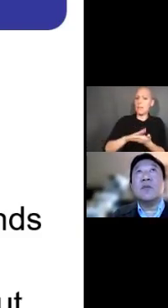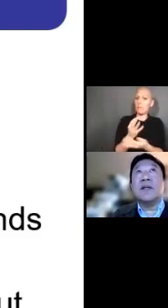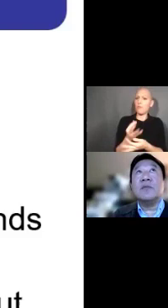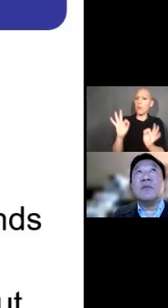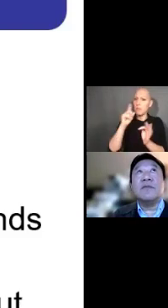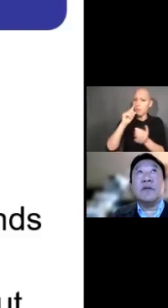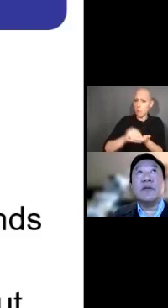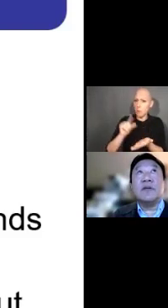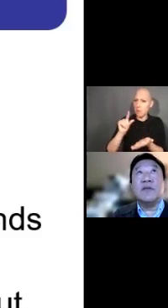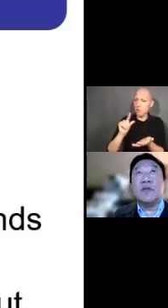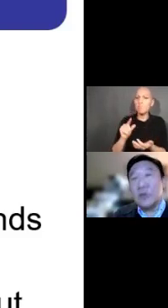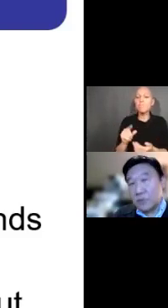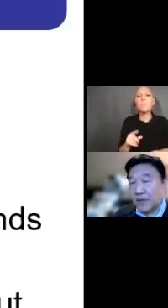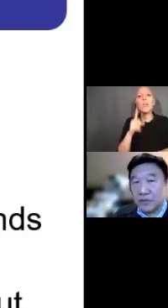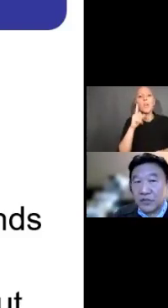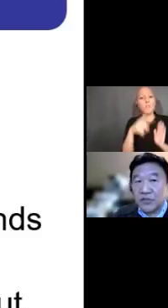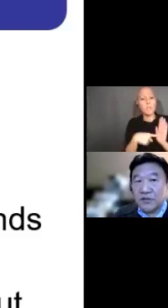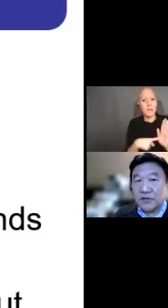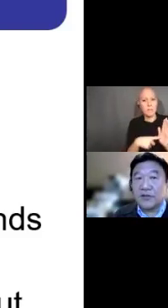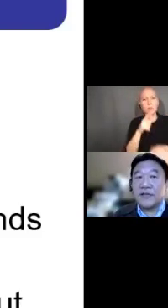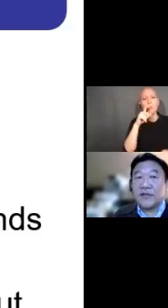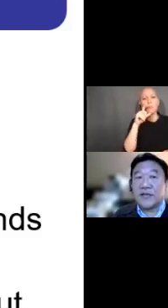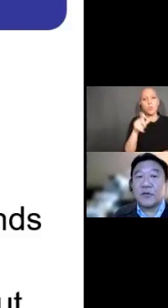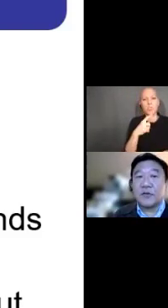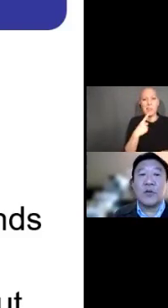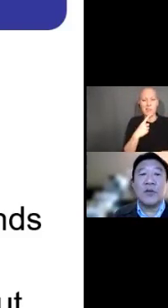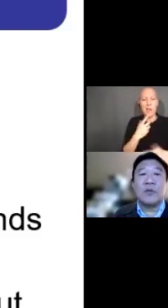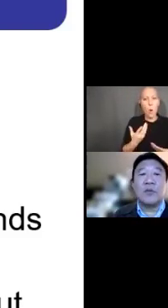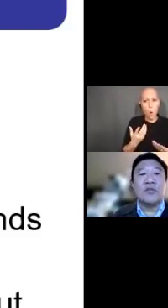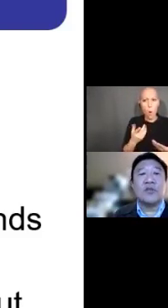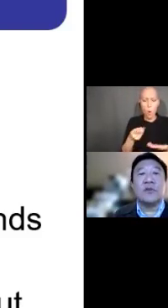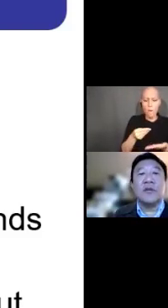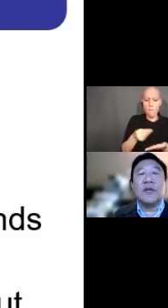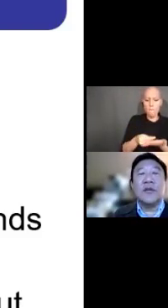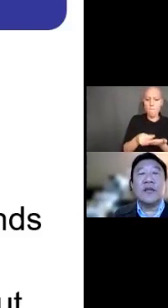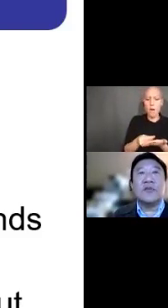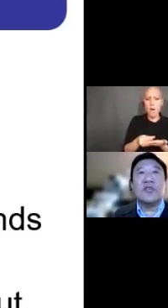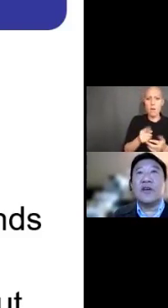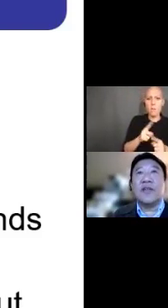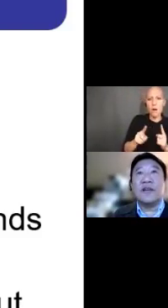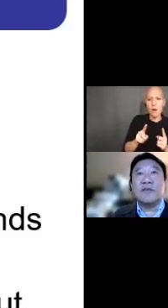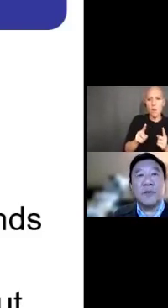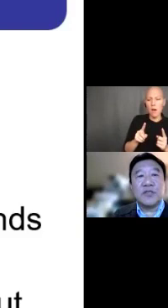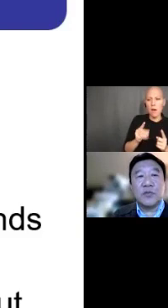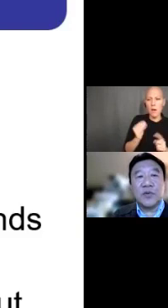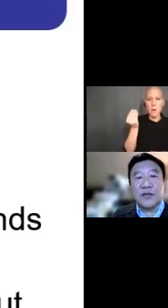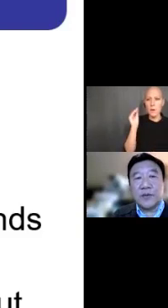"Well, we'll fund you if you don't publish on these things. We don't want you to share that information with anyone."